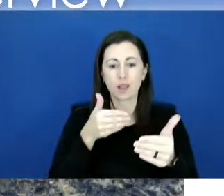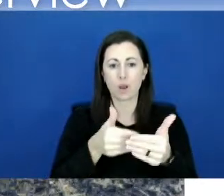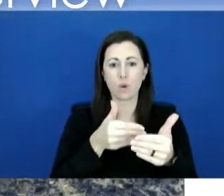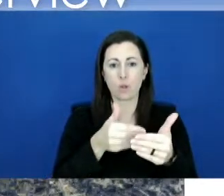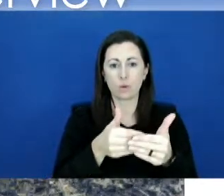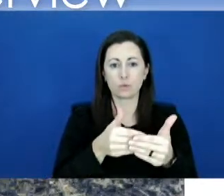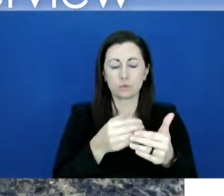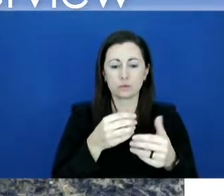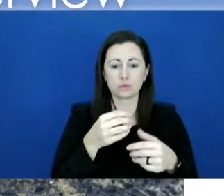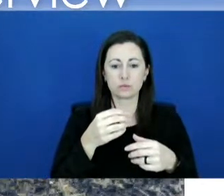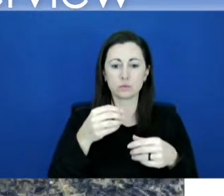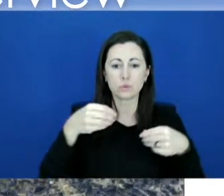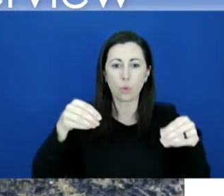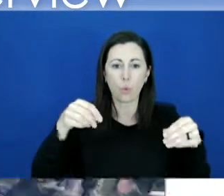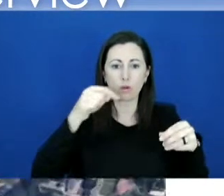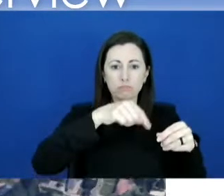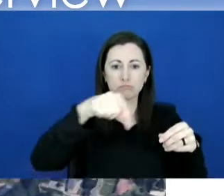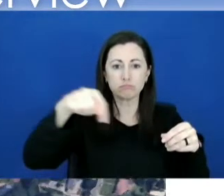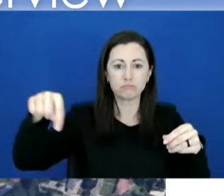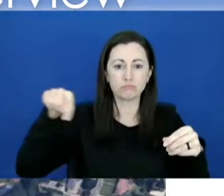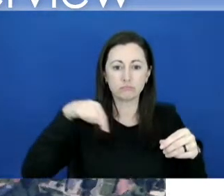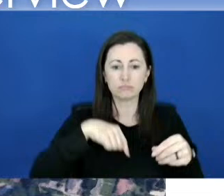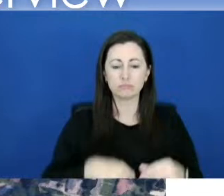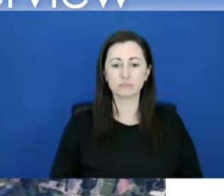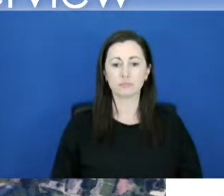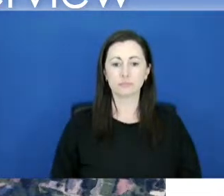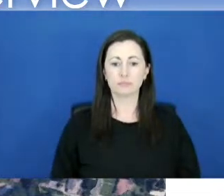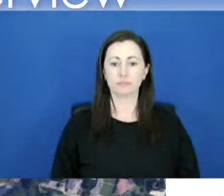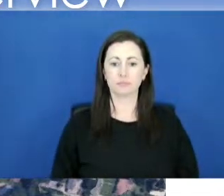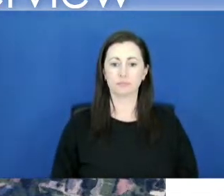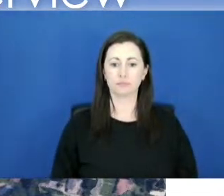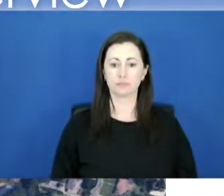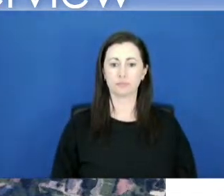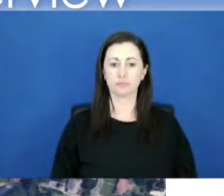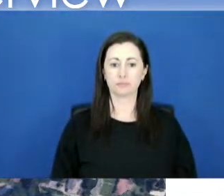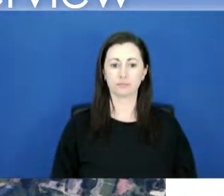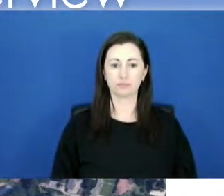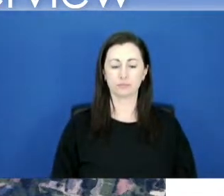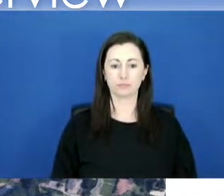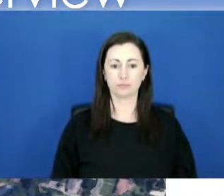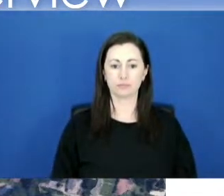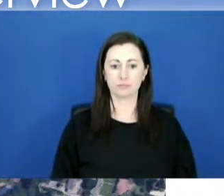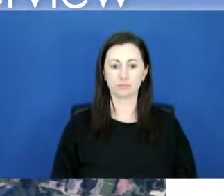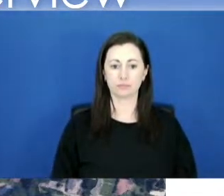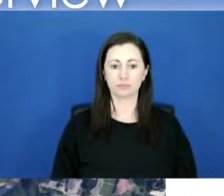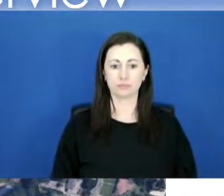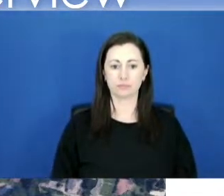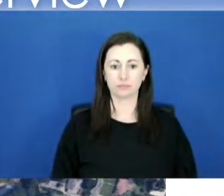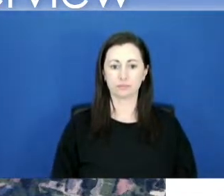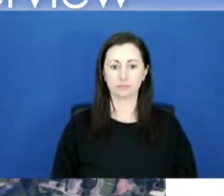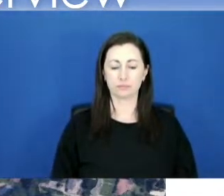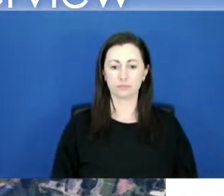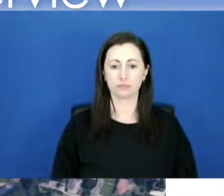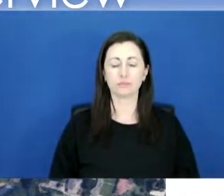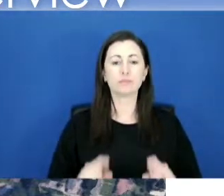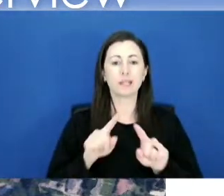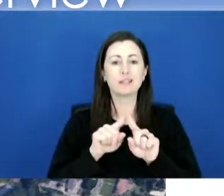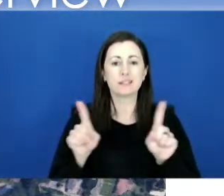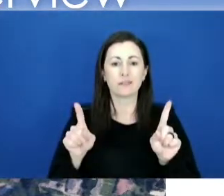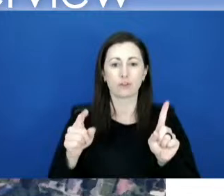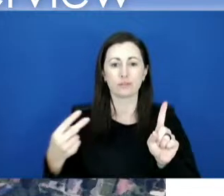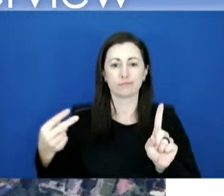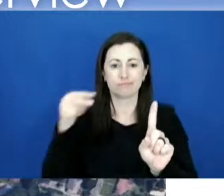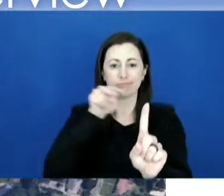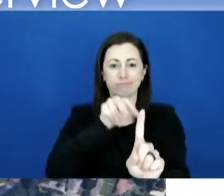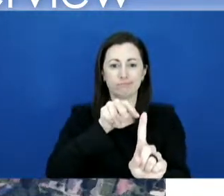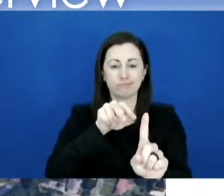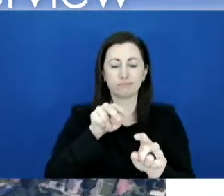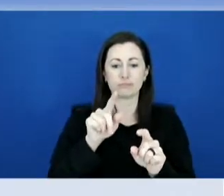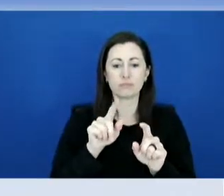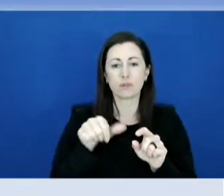MENTIONING TO SHOW THE PROXIMITY